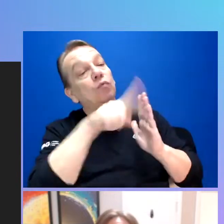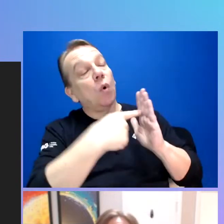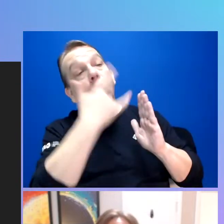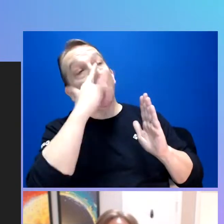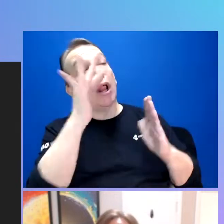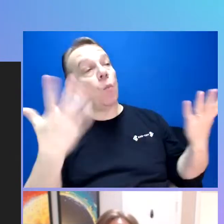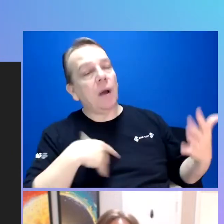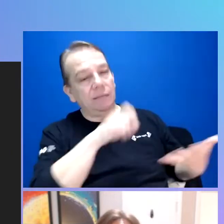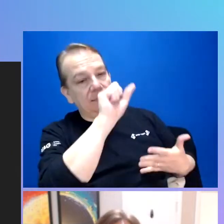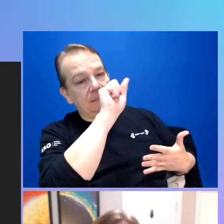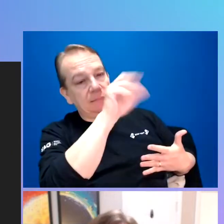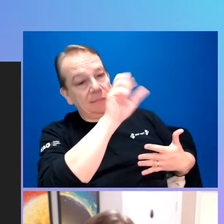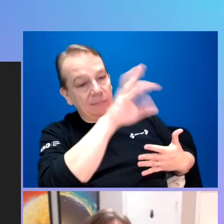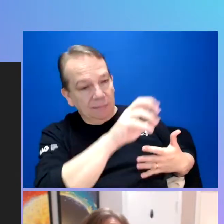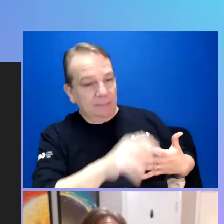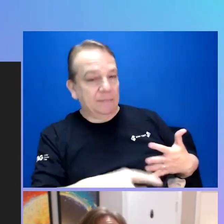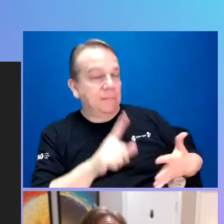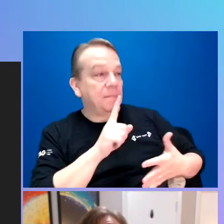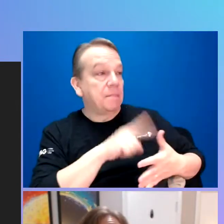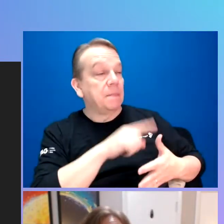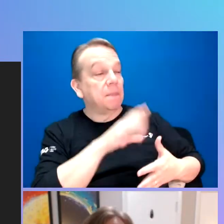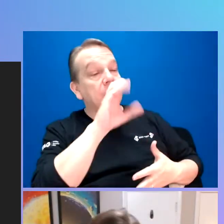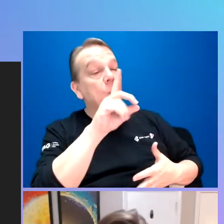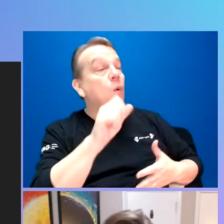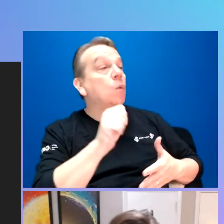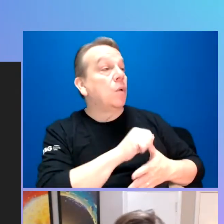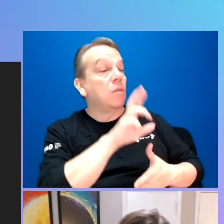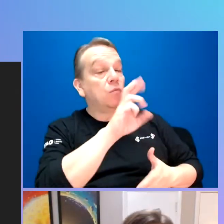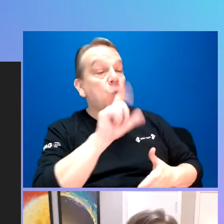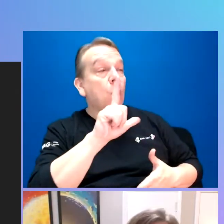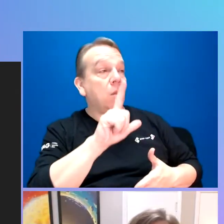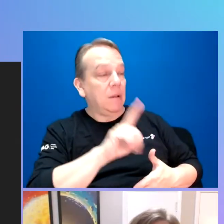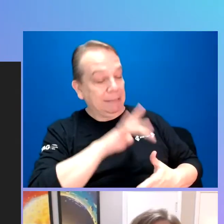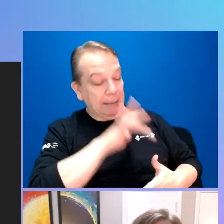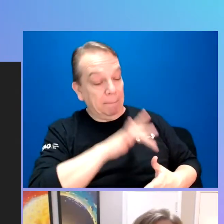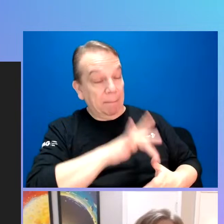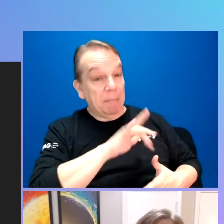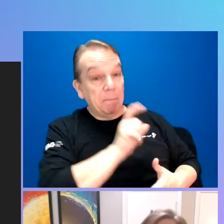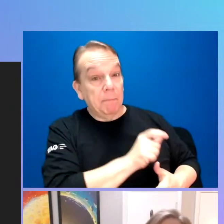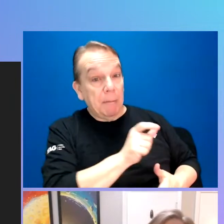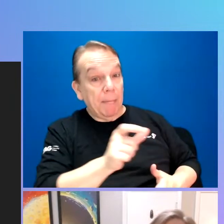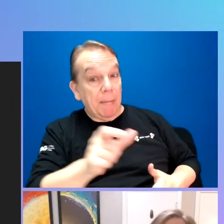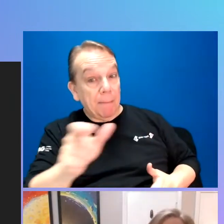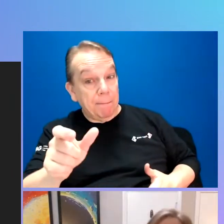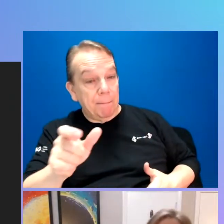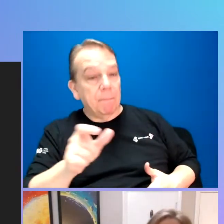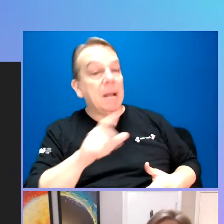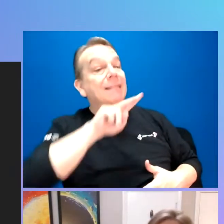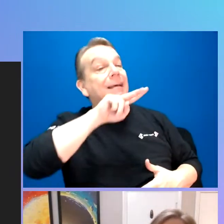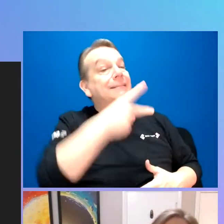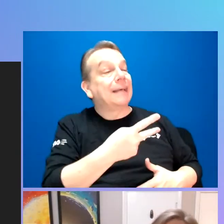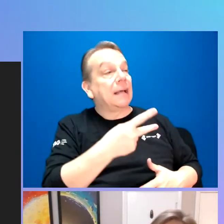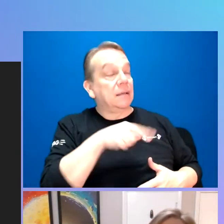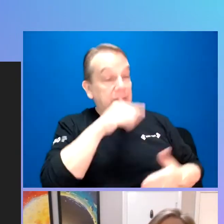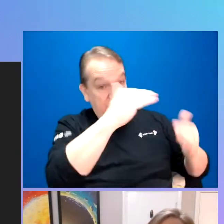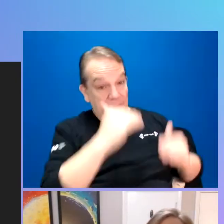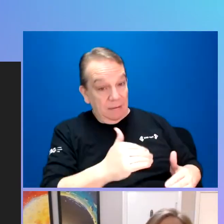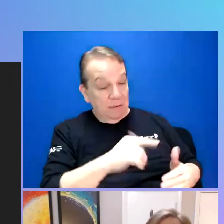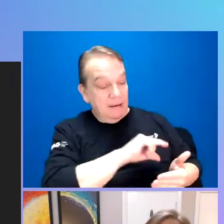option, she says these are coded with role of tab in a tab group. And for the second option, she